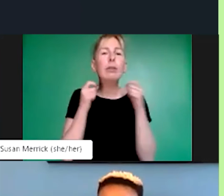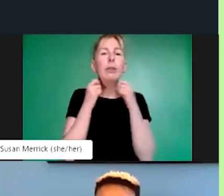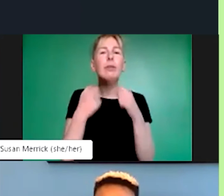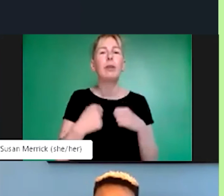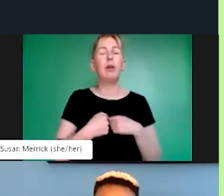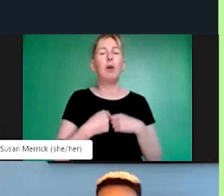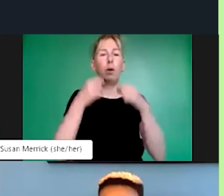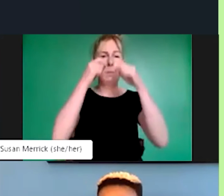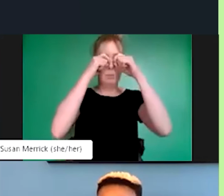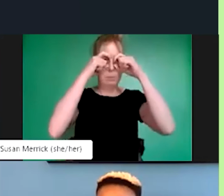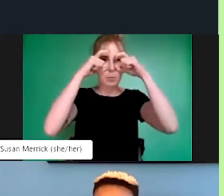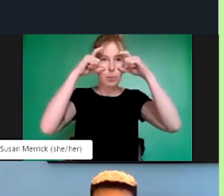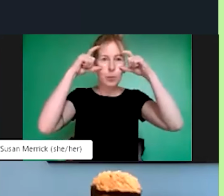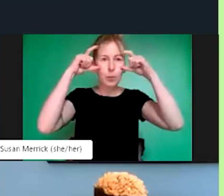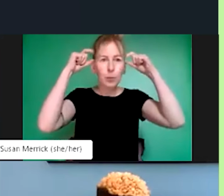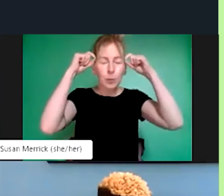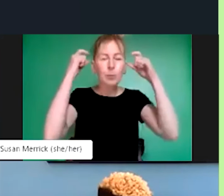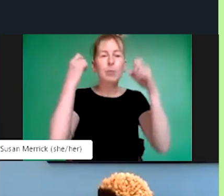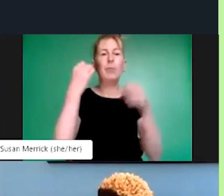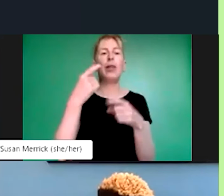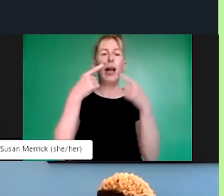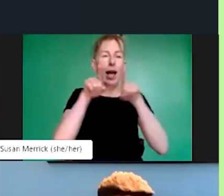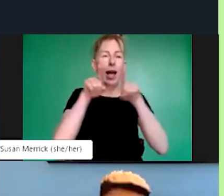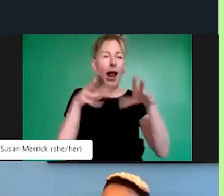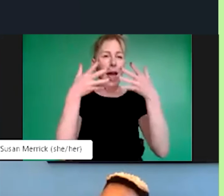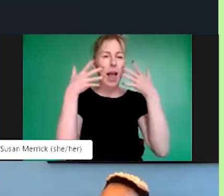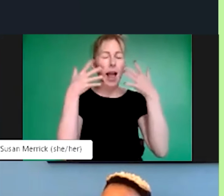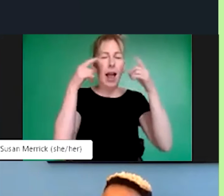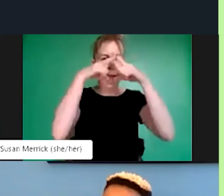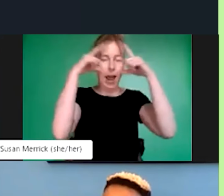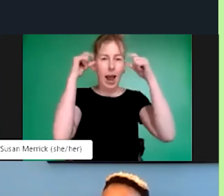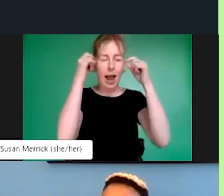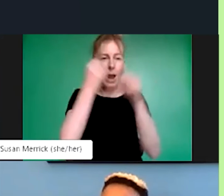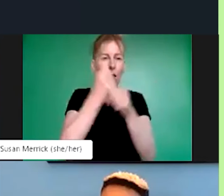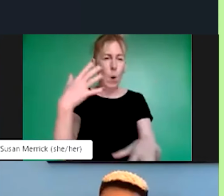golden frame glasses, I'm wearing the black T-shirt with a black on it.